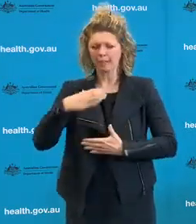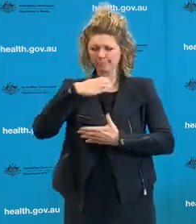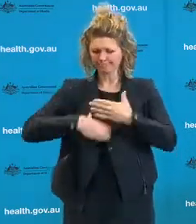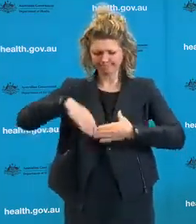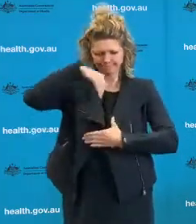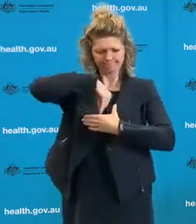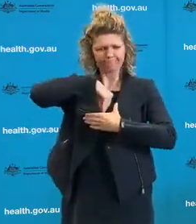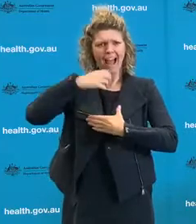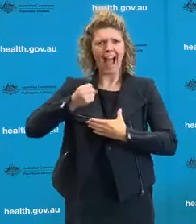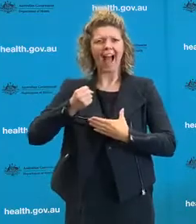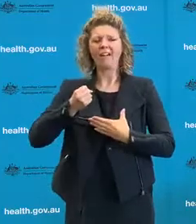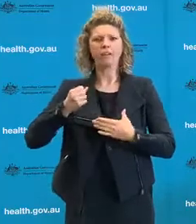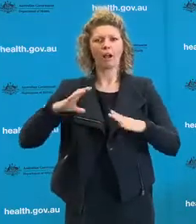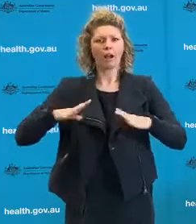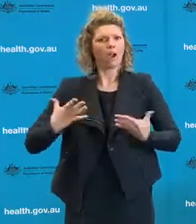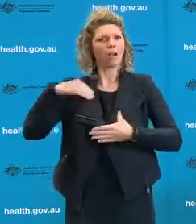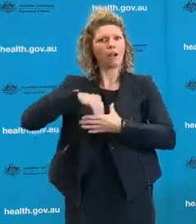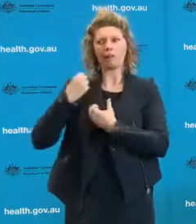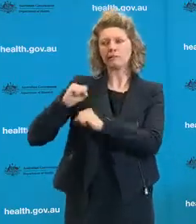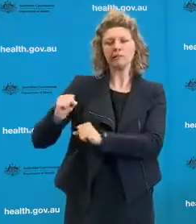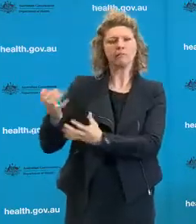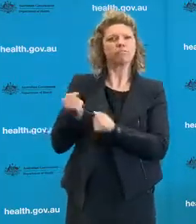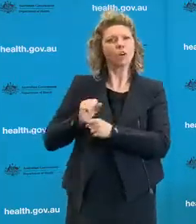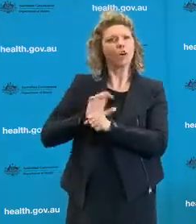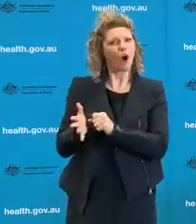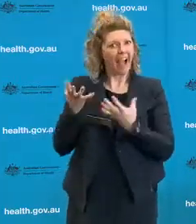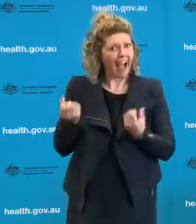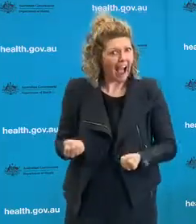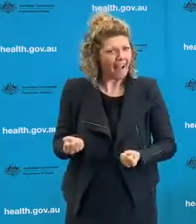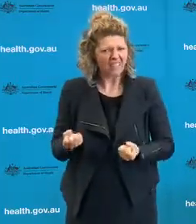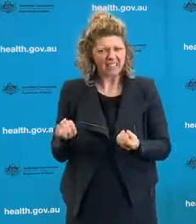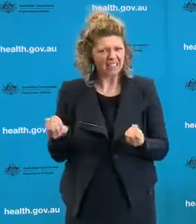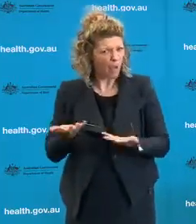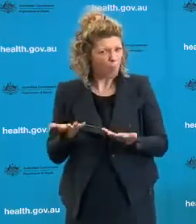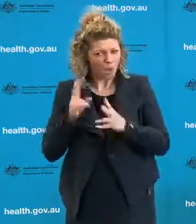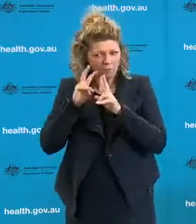virus? I think I understand the question,